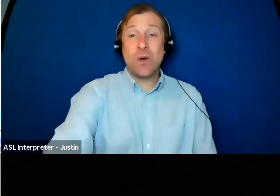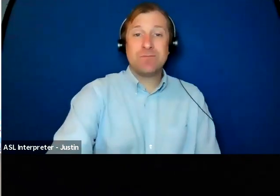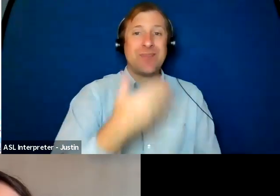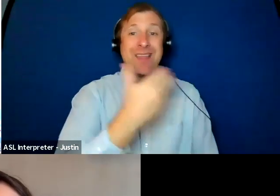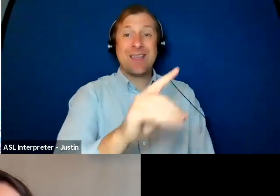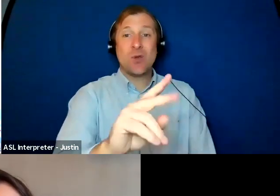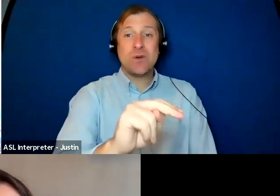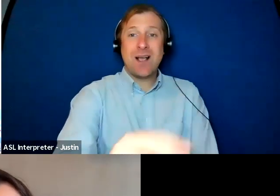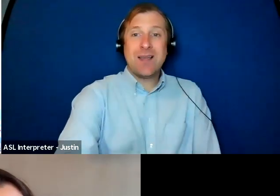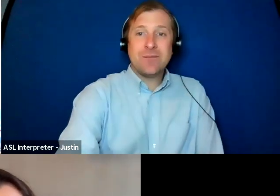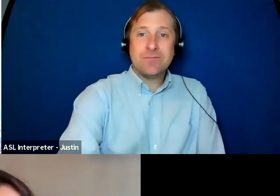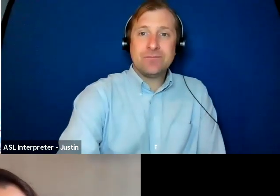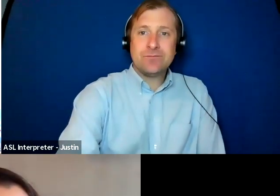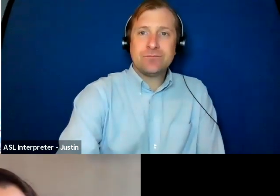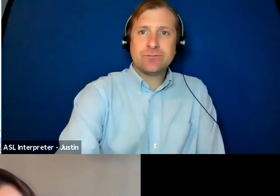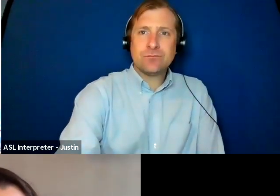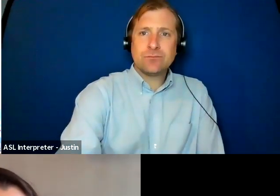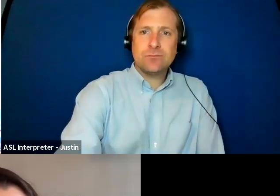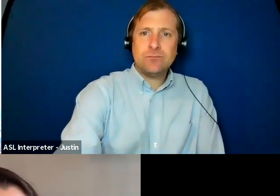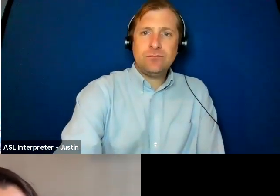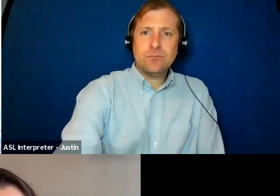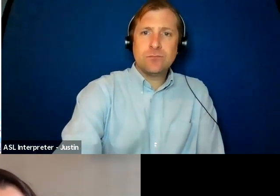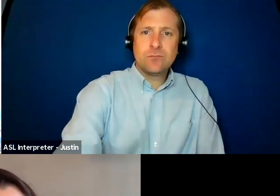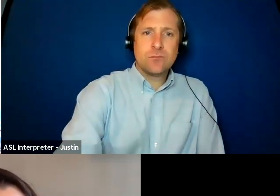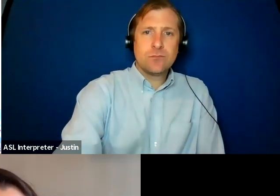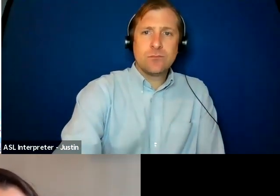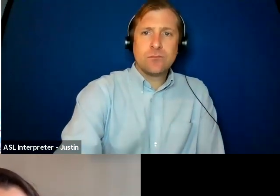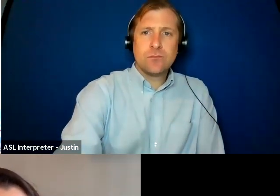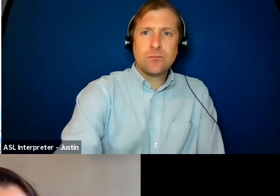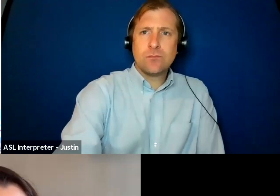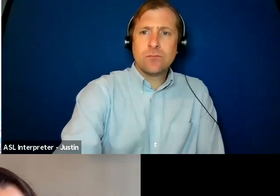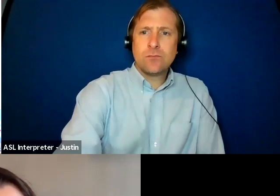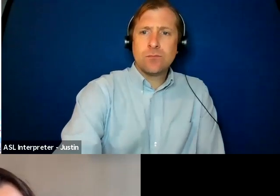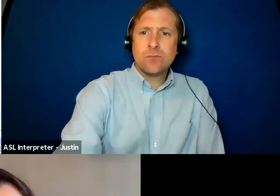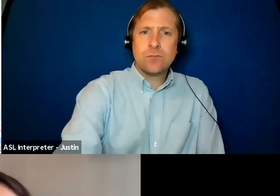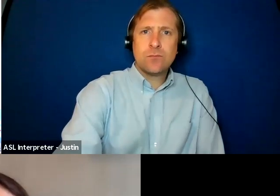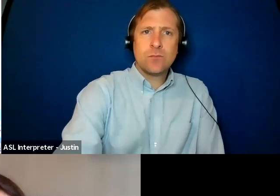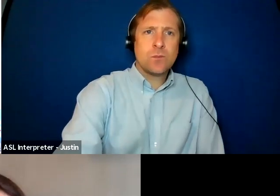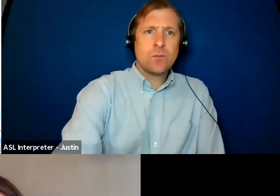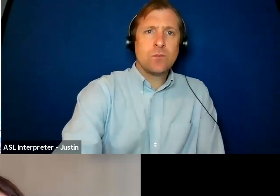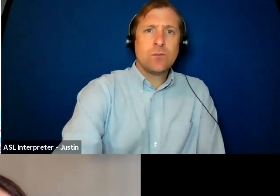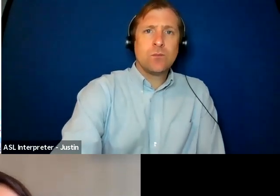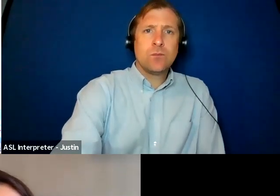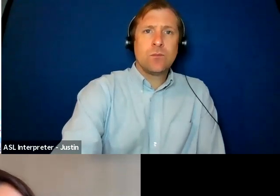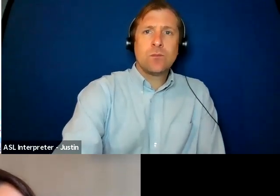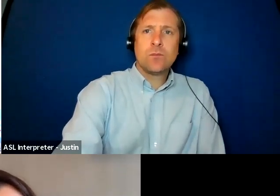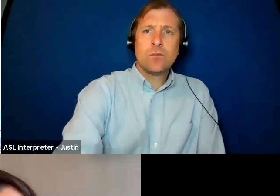That was just, just so helpful. I think, you know, for a lot of us, some of us need to hear it. Some of us need to read it.